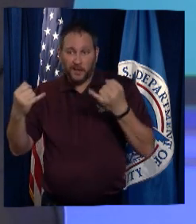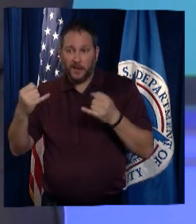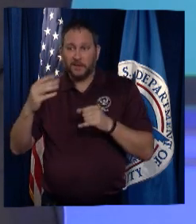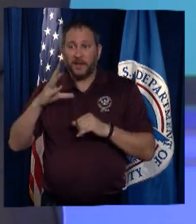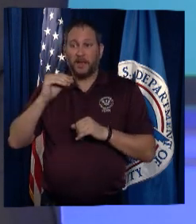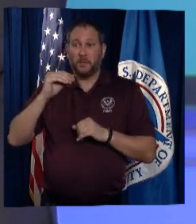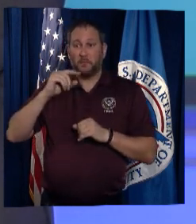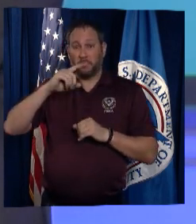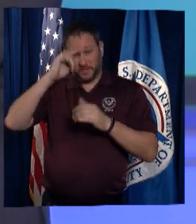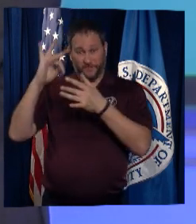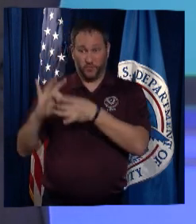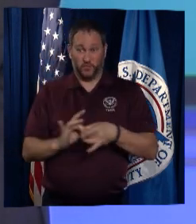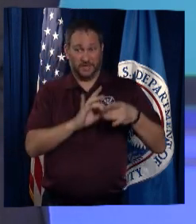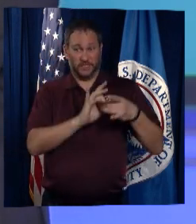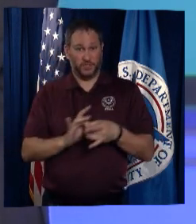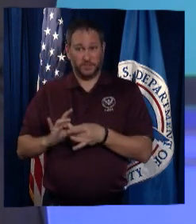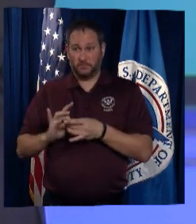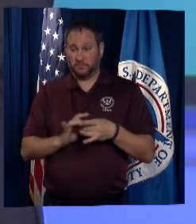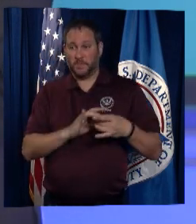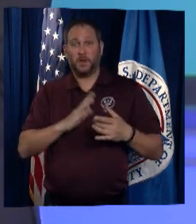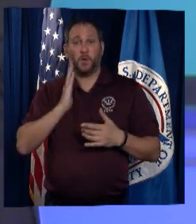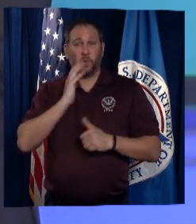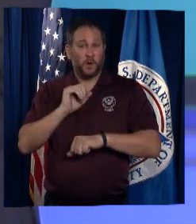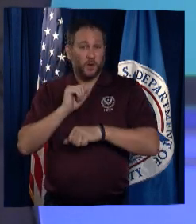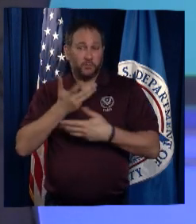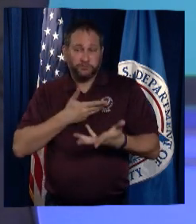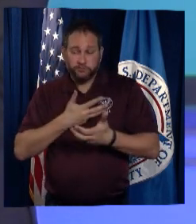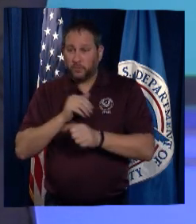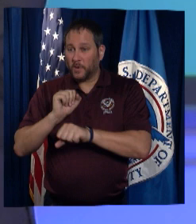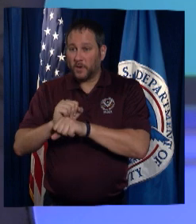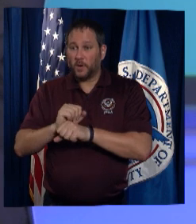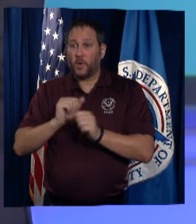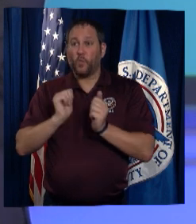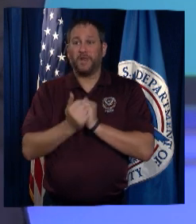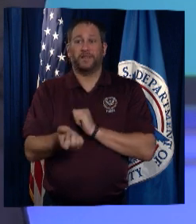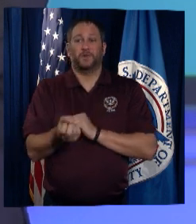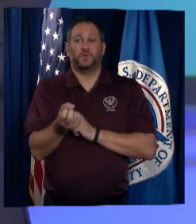homes, that will answer those calls from the public at their homes. They'll put